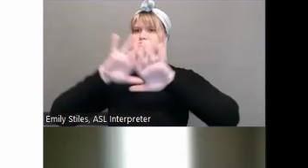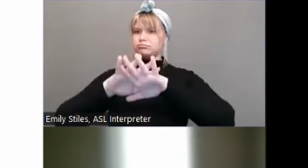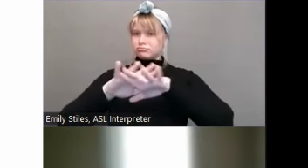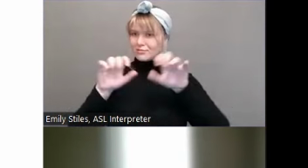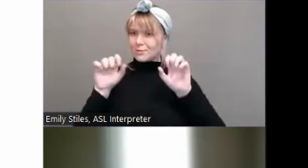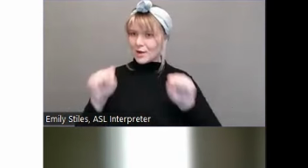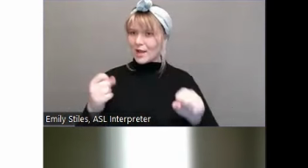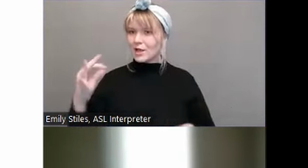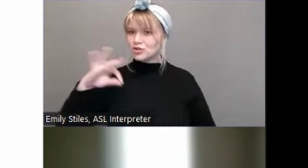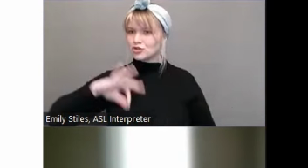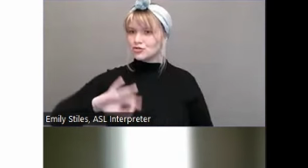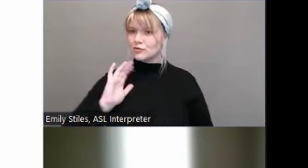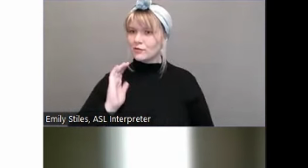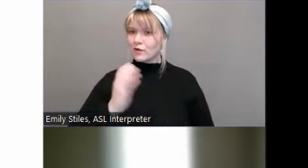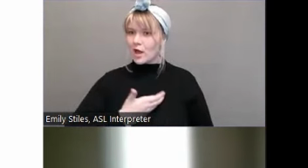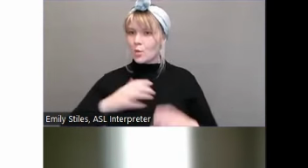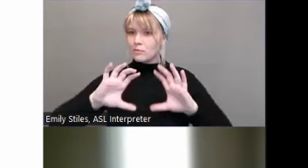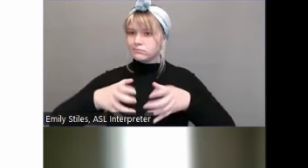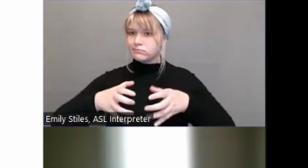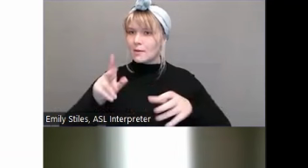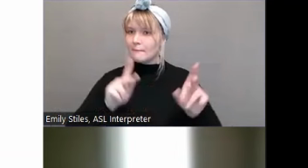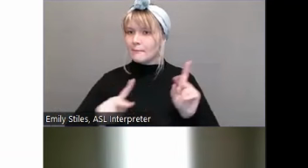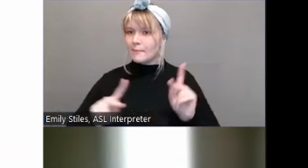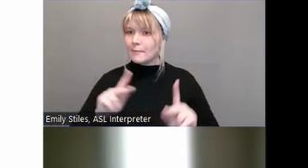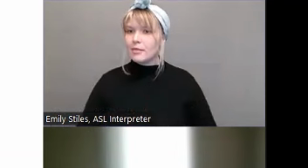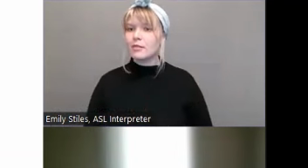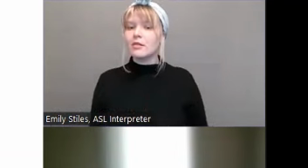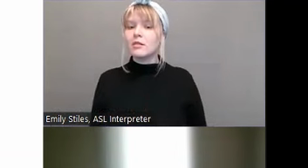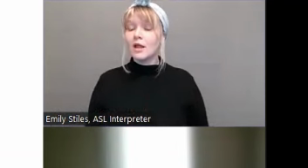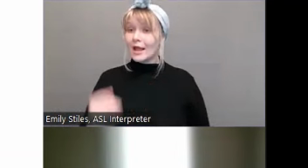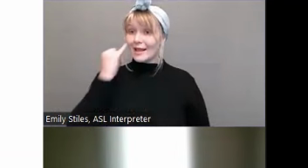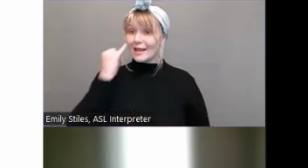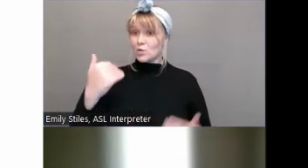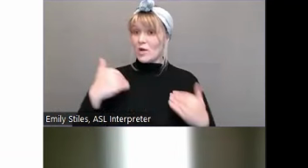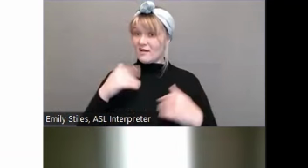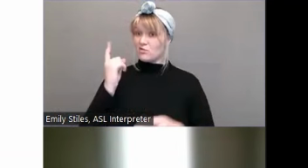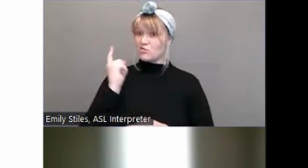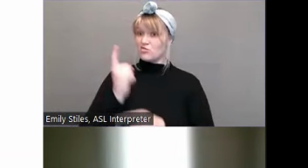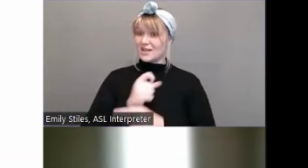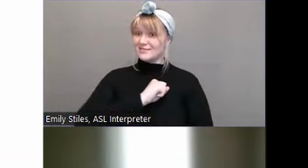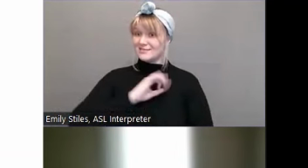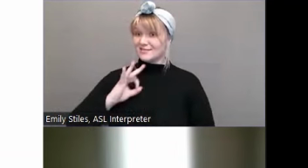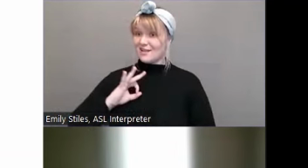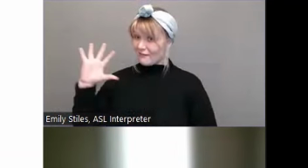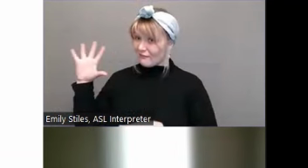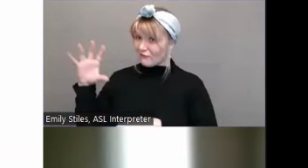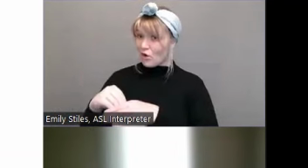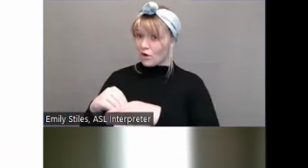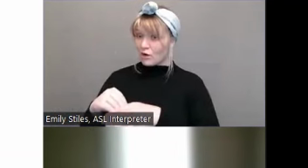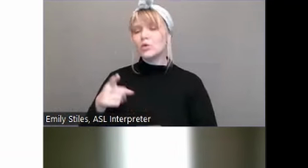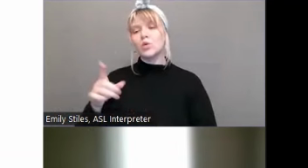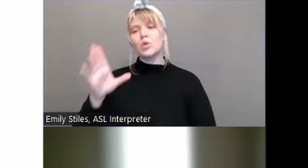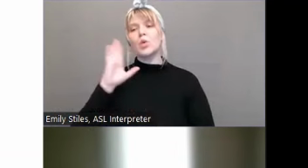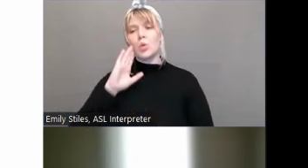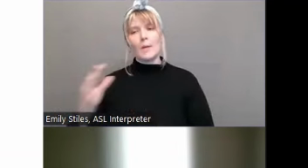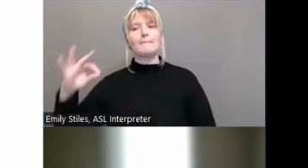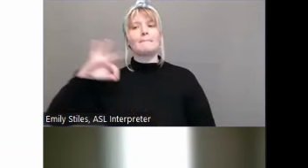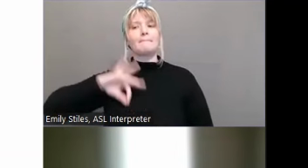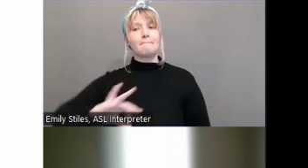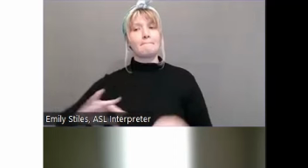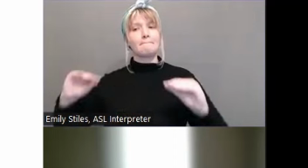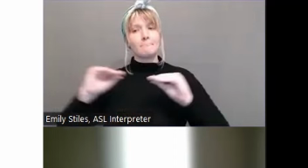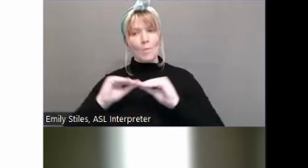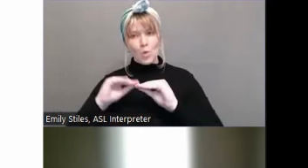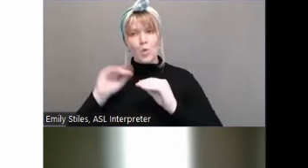So, if you have the right people at the table, you are in a far better position to problem